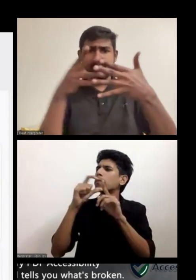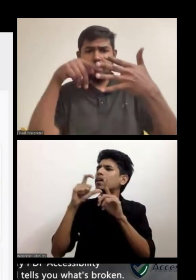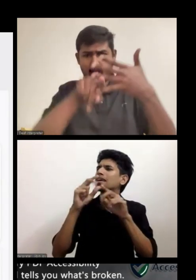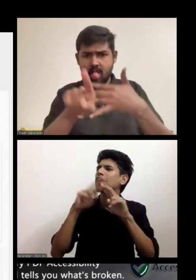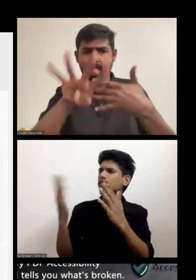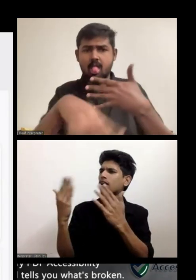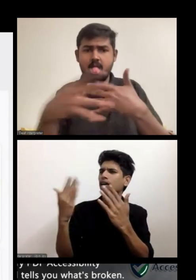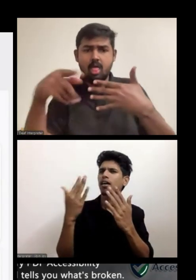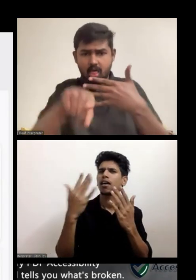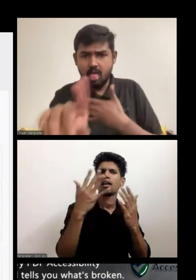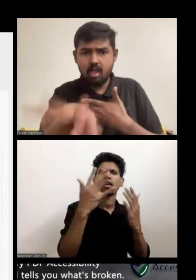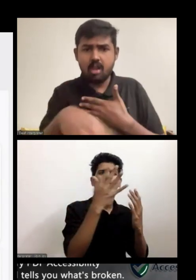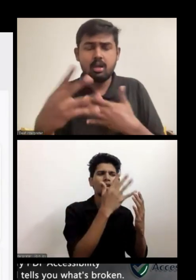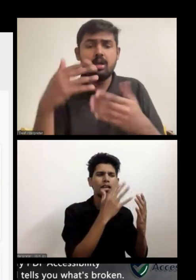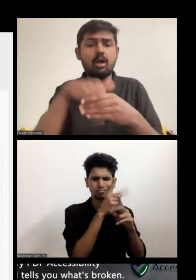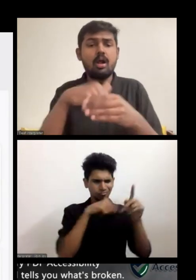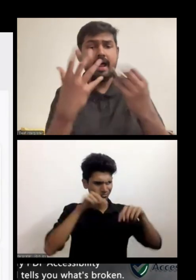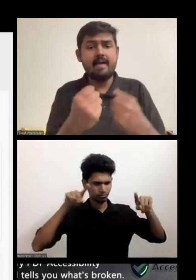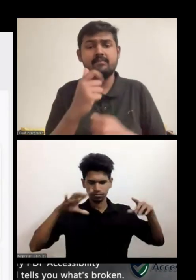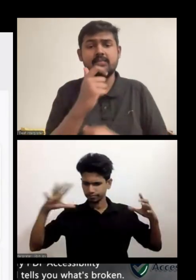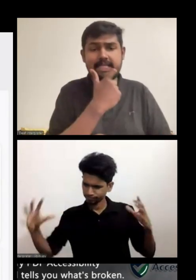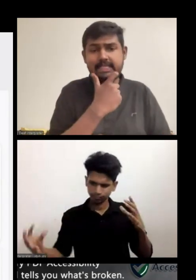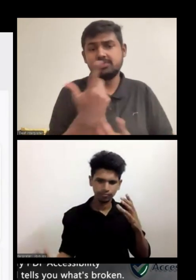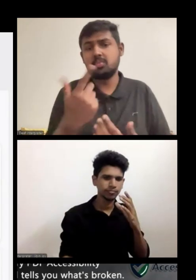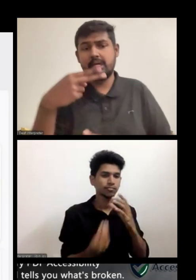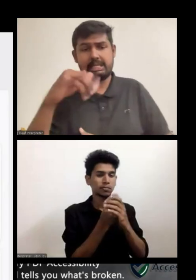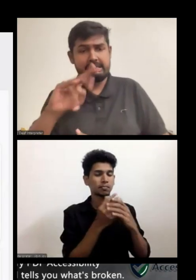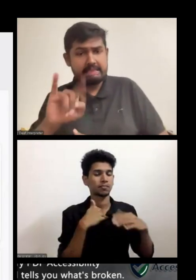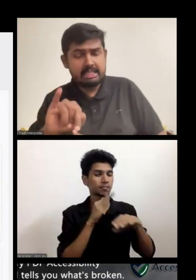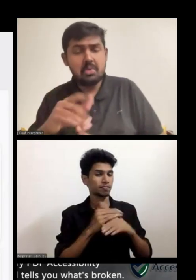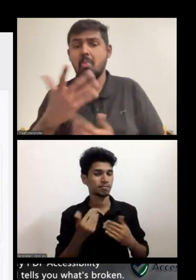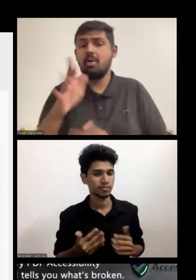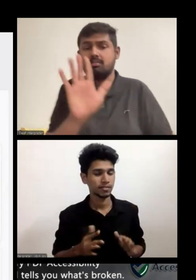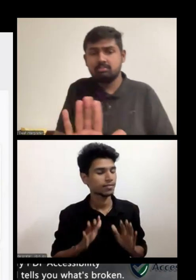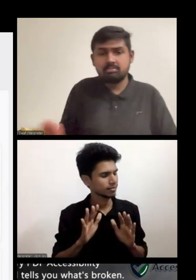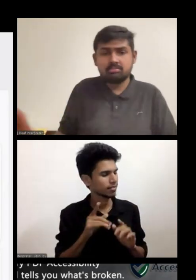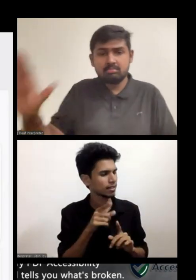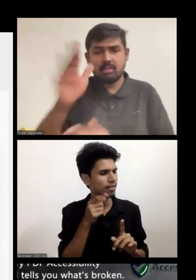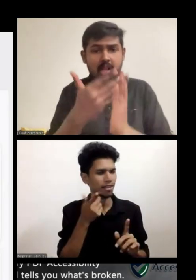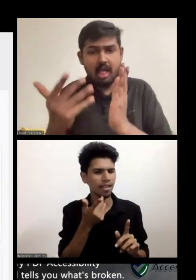And best part is you can know the what the changes have been done with their proper reports.